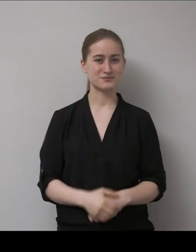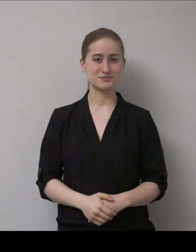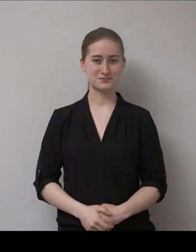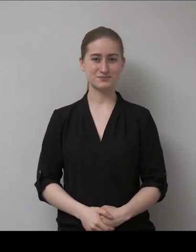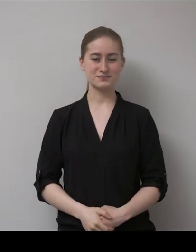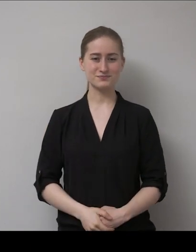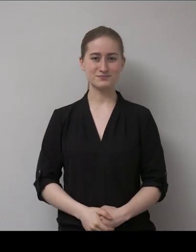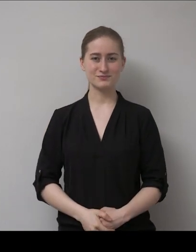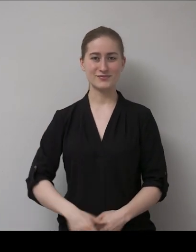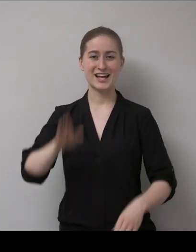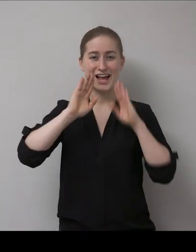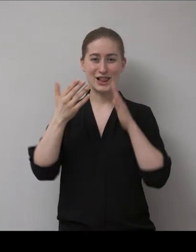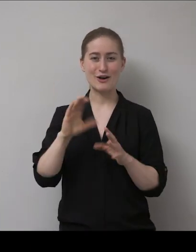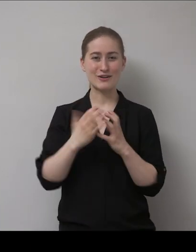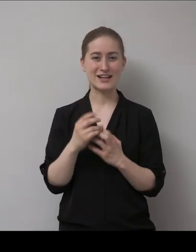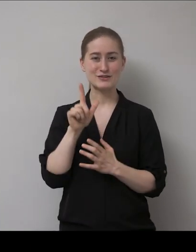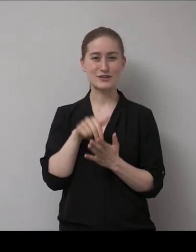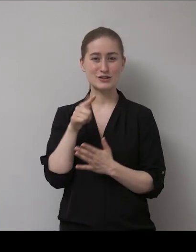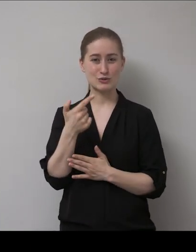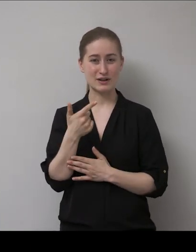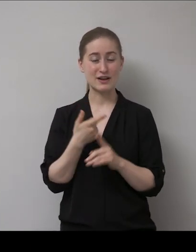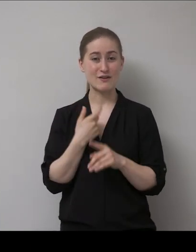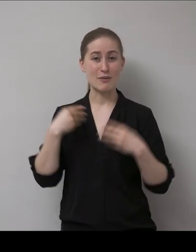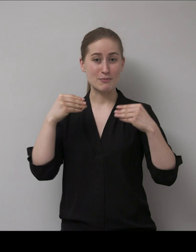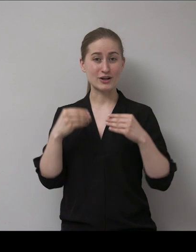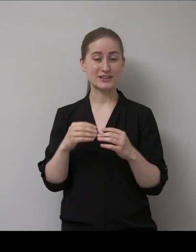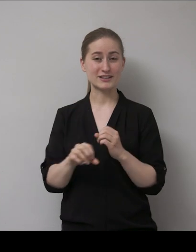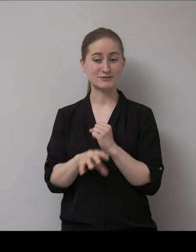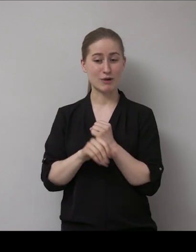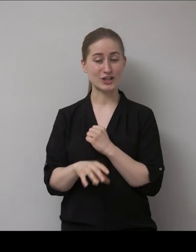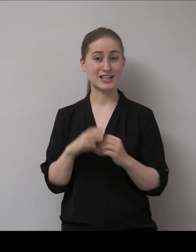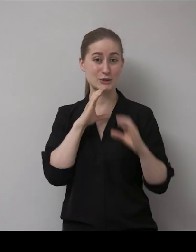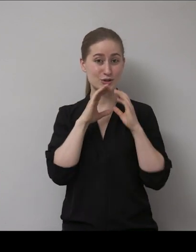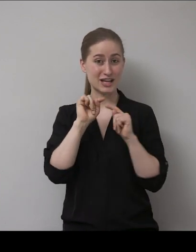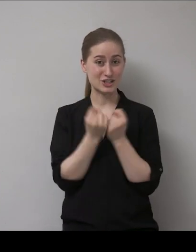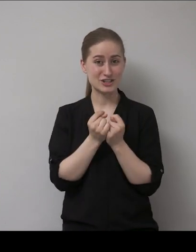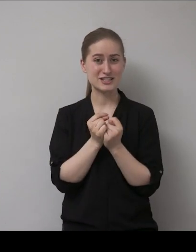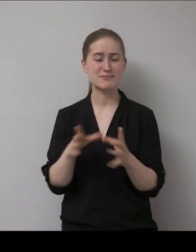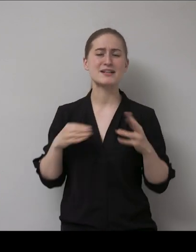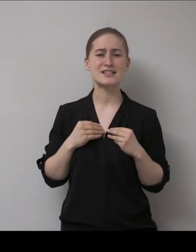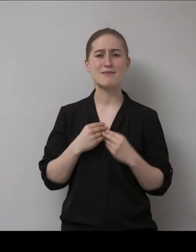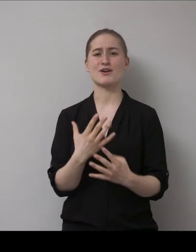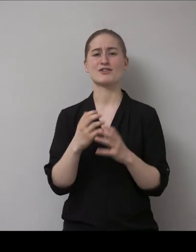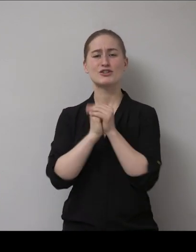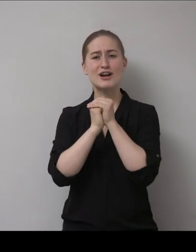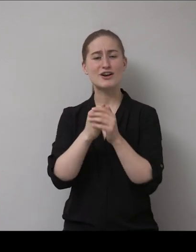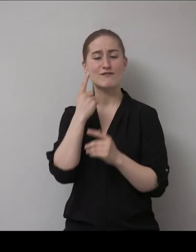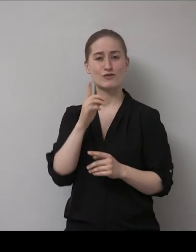Hello, class of 2021. On behalf of the Marketing and Communications team, please accept our most sincere congratulations on your impressive achievements.